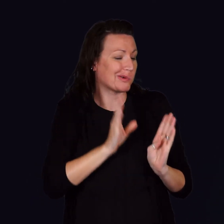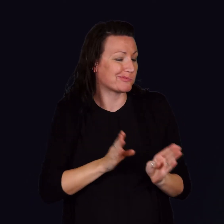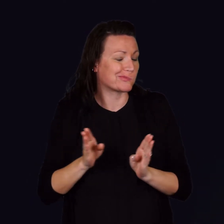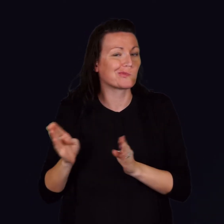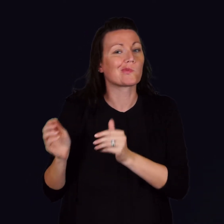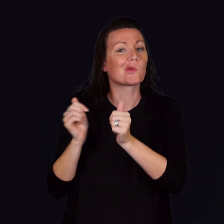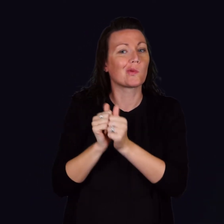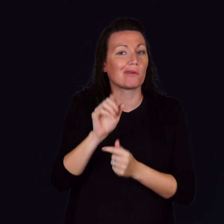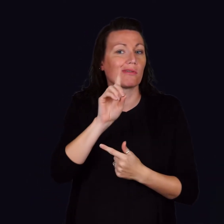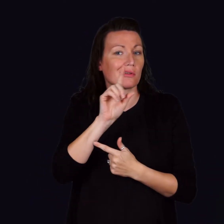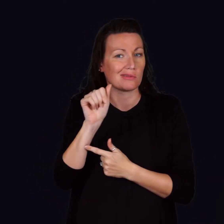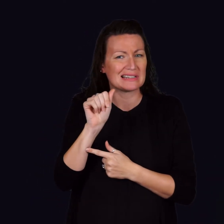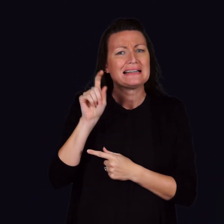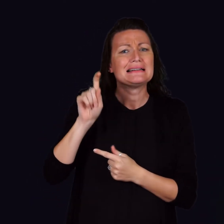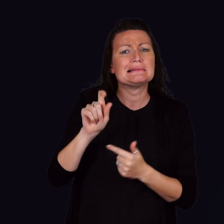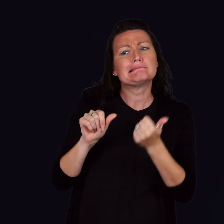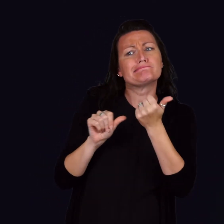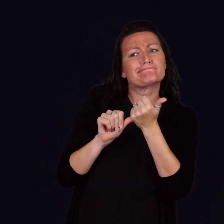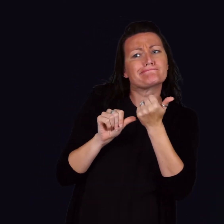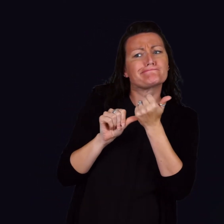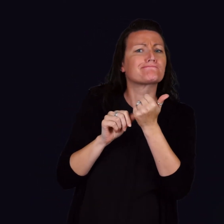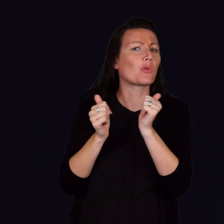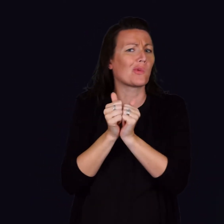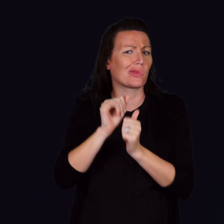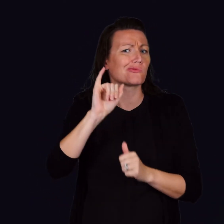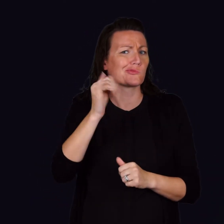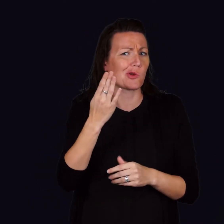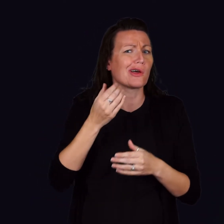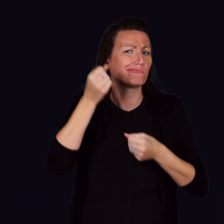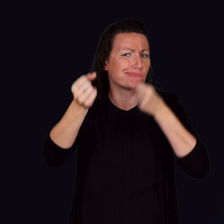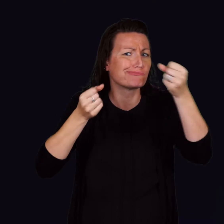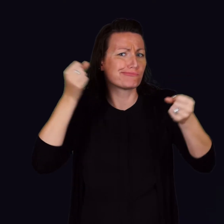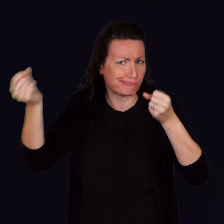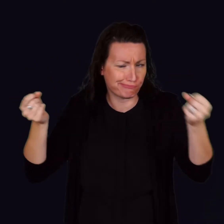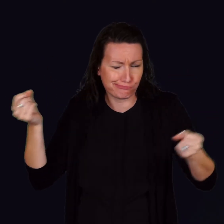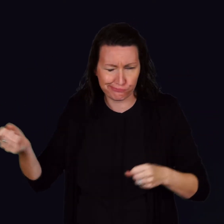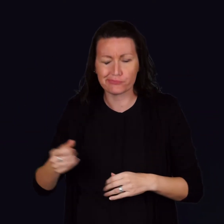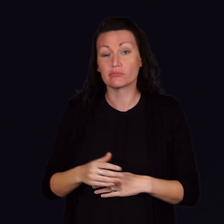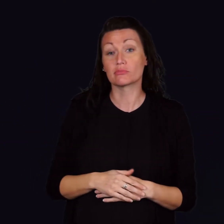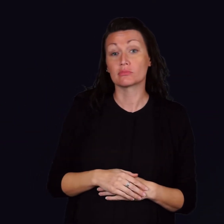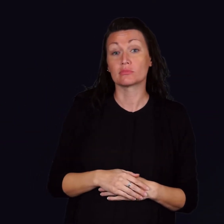of individuals with disabilities who are seeking job placement assistance.